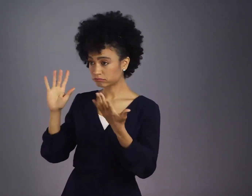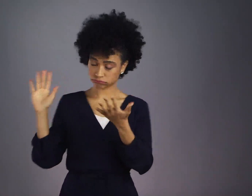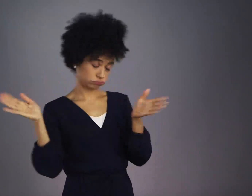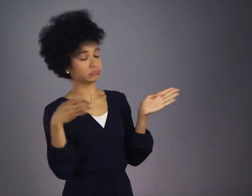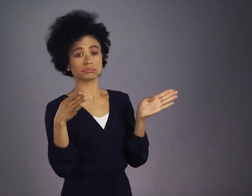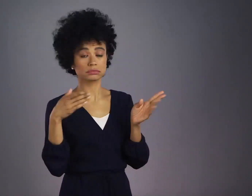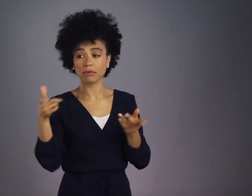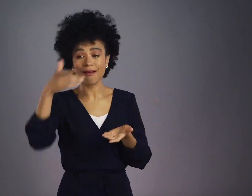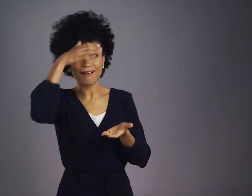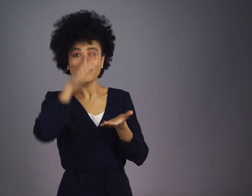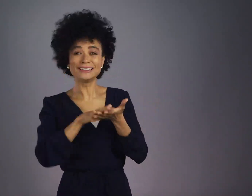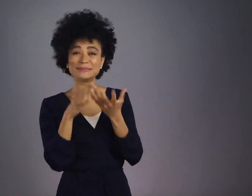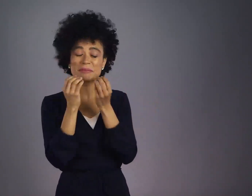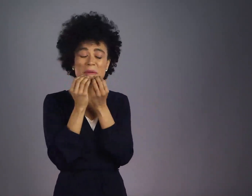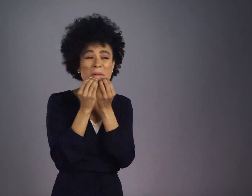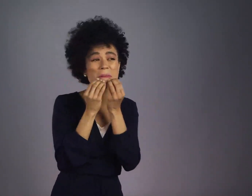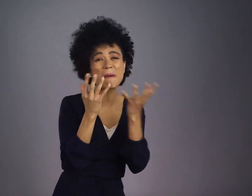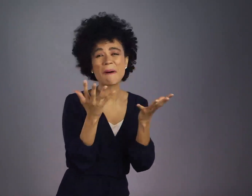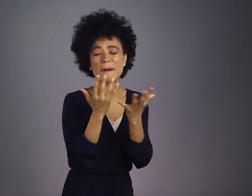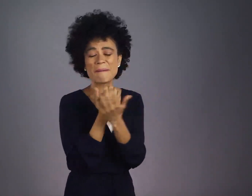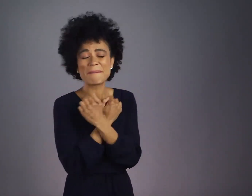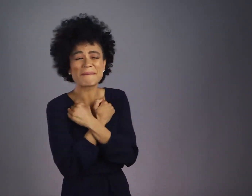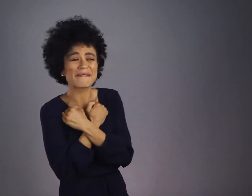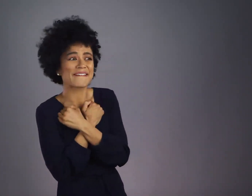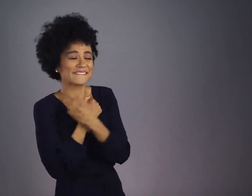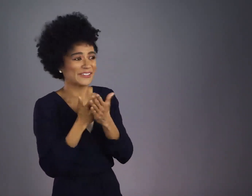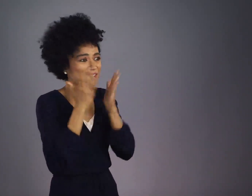And just as we were being convinced of their heartlessness,